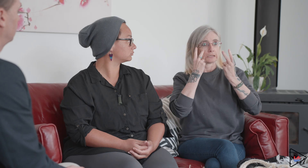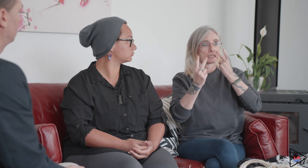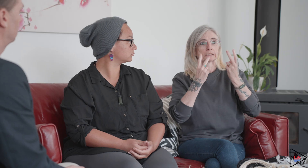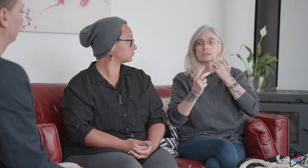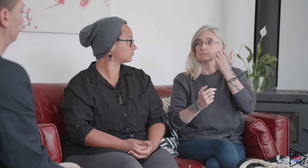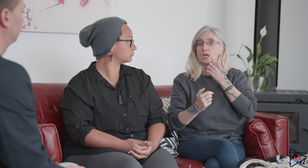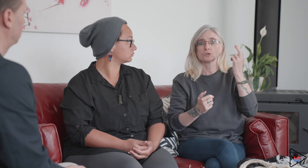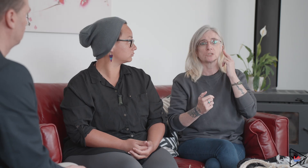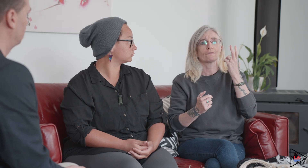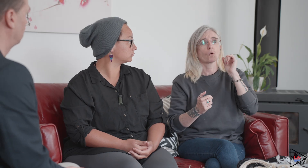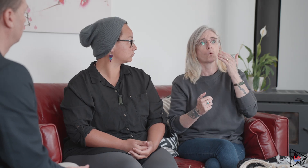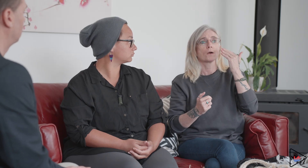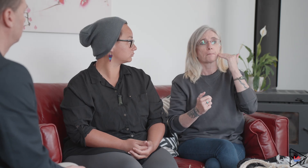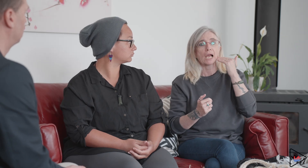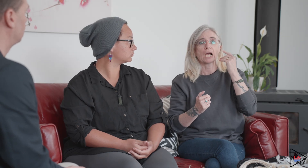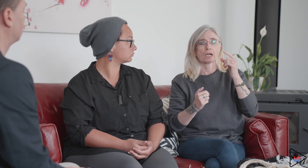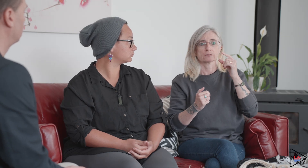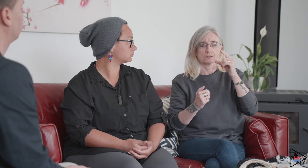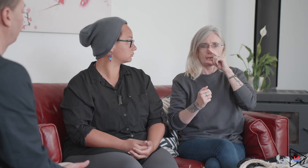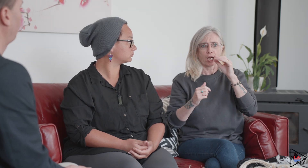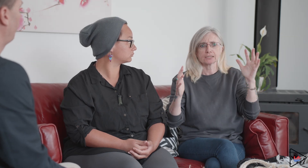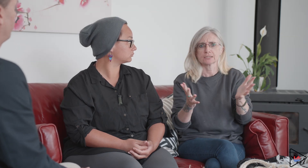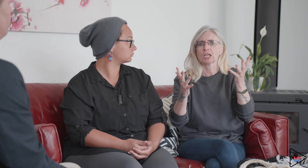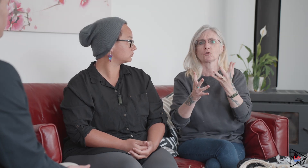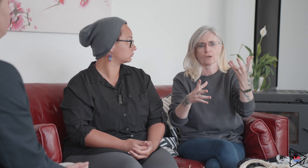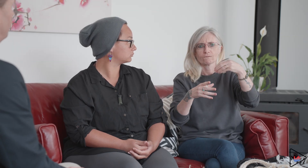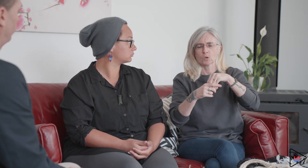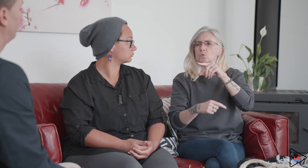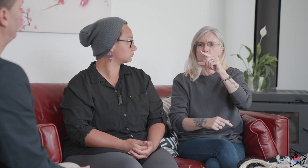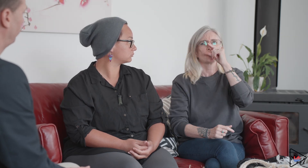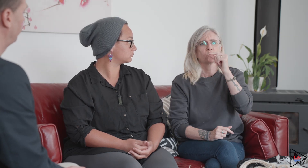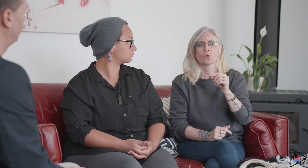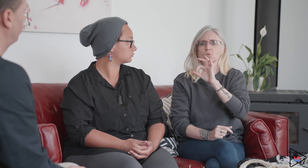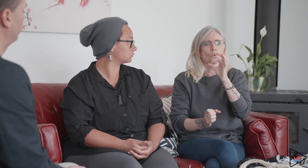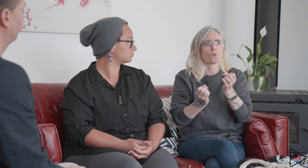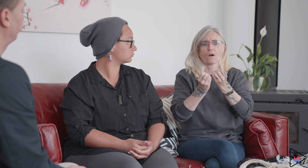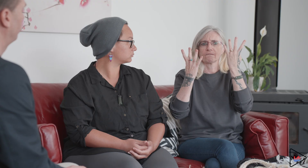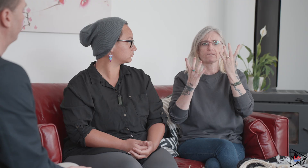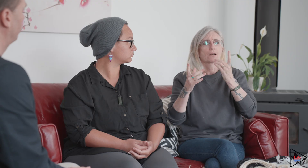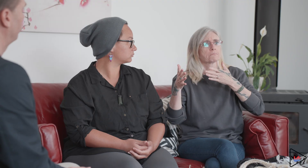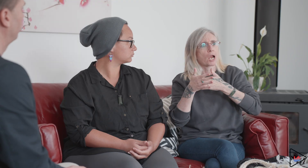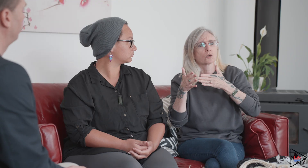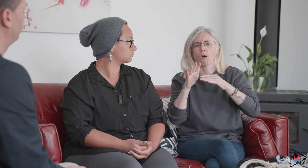we would. We'd love to see more Māori Deaf or Pākeha, anyone's um welcome, you know, and